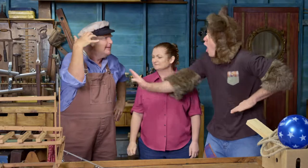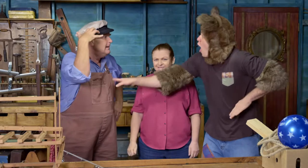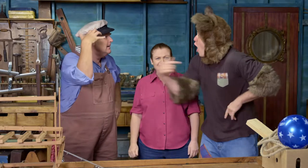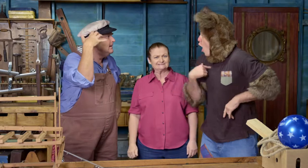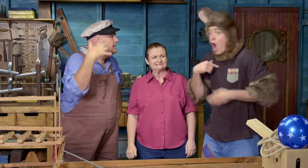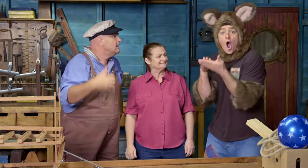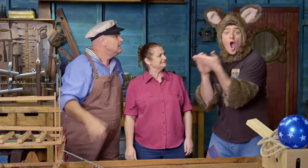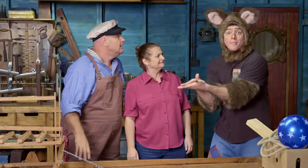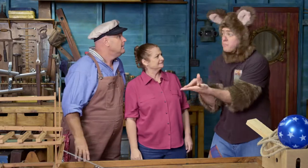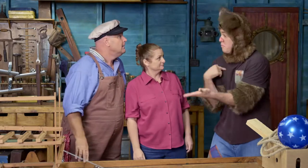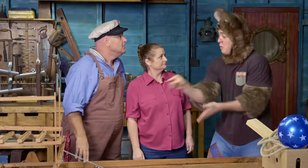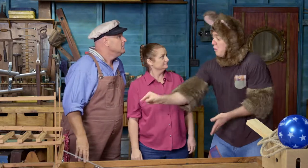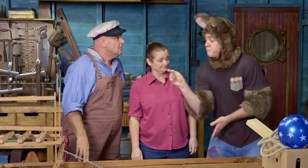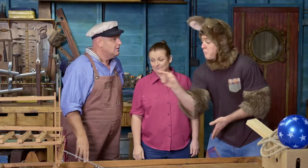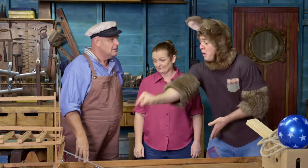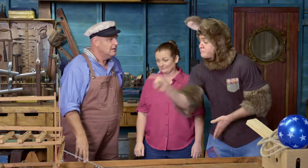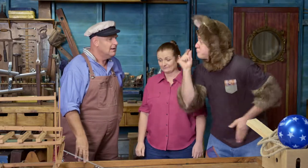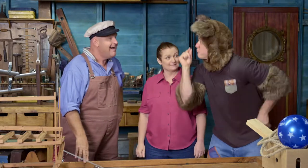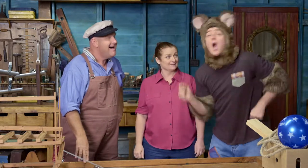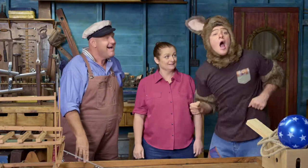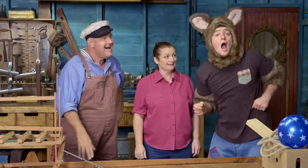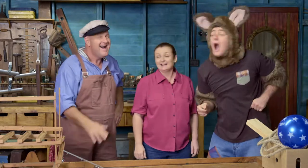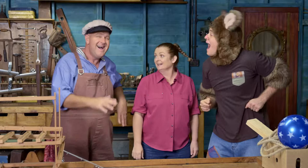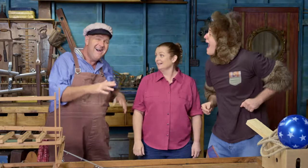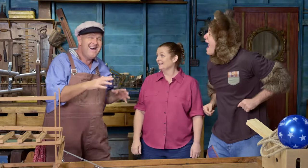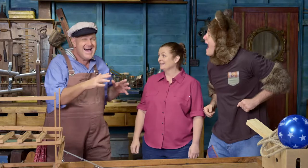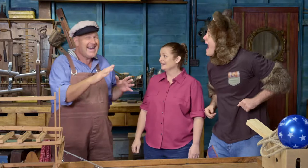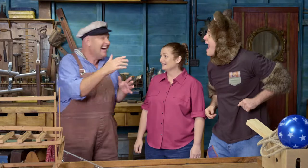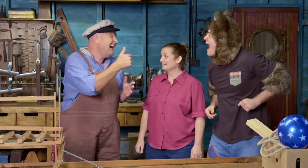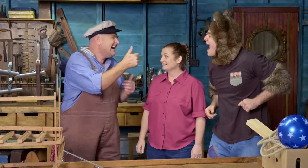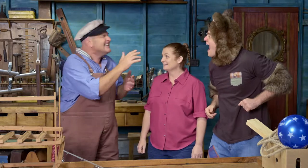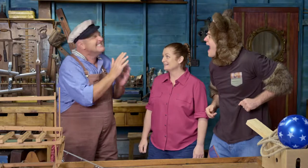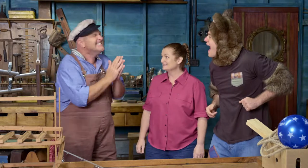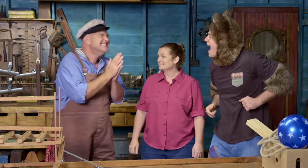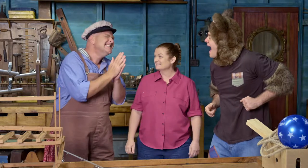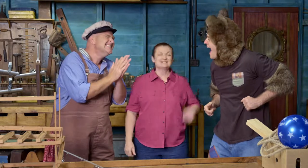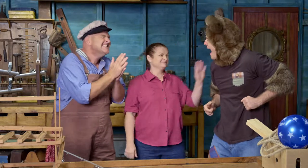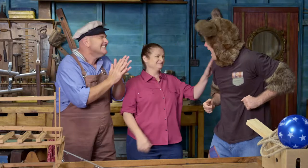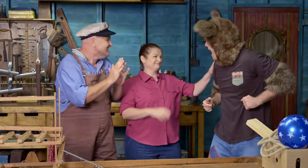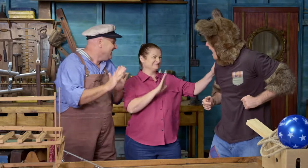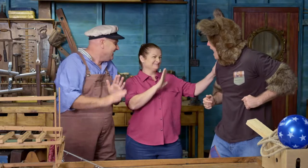It's really puzzling me. Oh, Skip, I could help you. I can just pick it up and move it. Yeah, well...